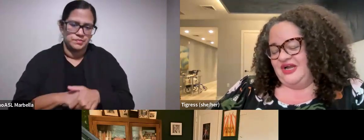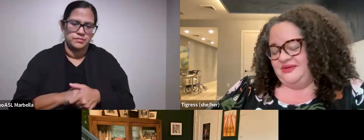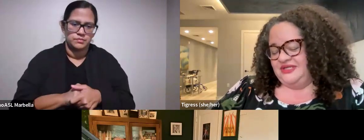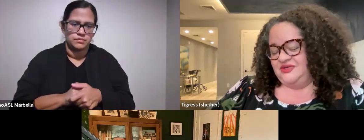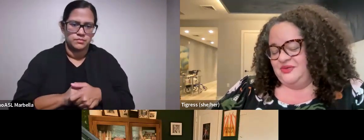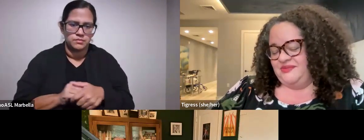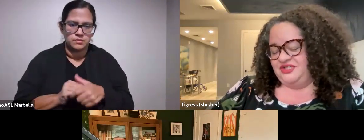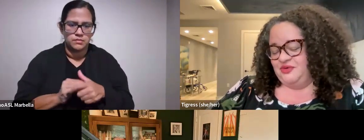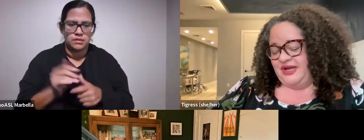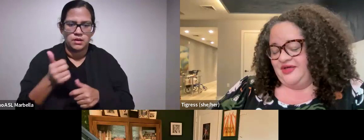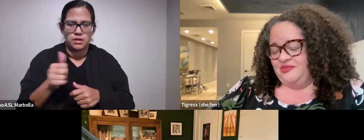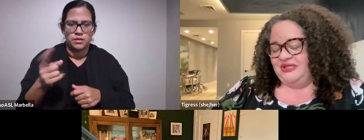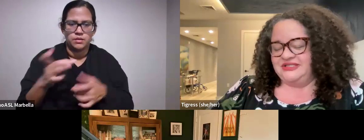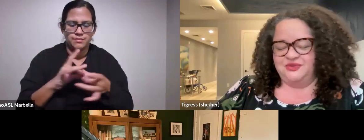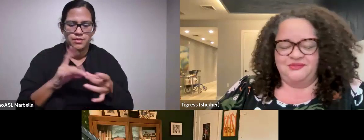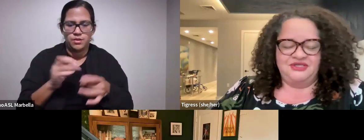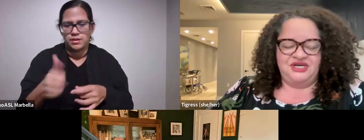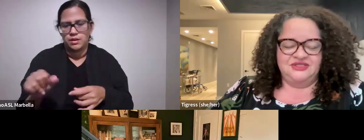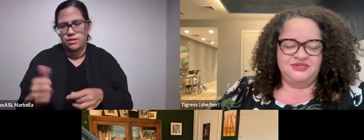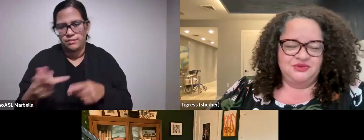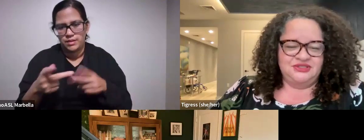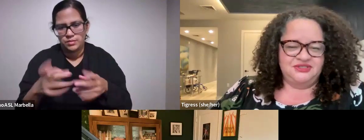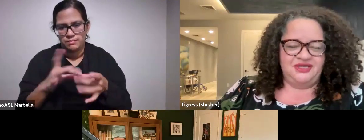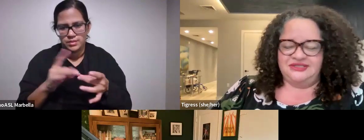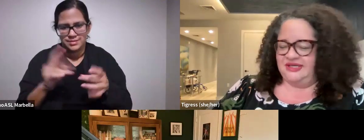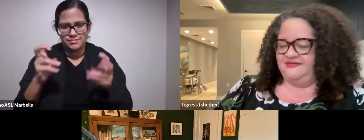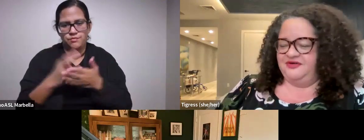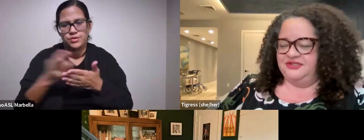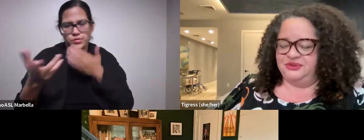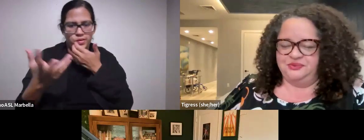Is there anybody else you want to mention or any other places you want to mention as resources you like to send folks to?